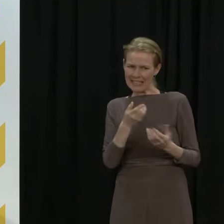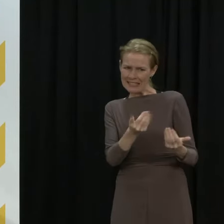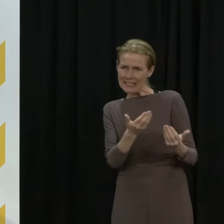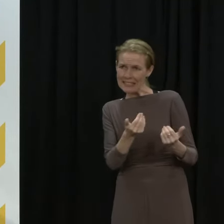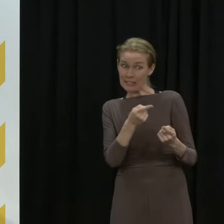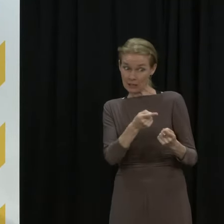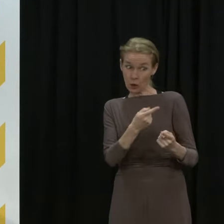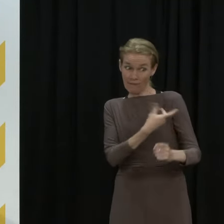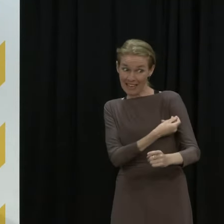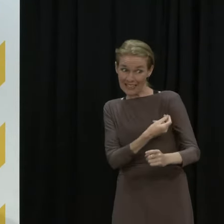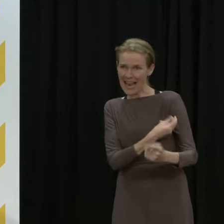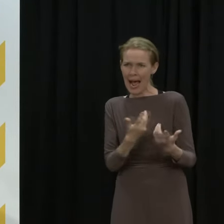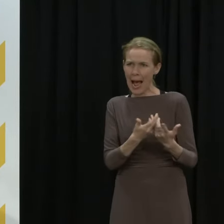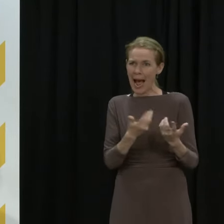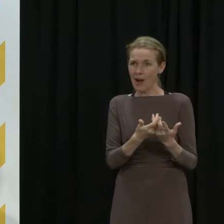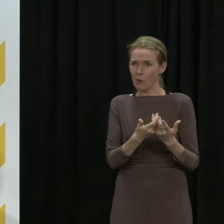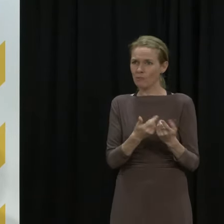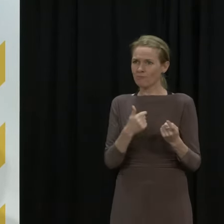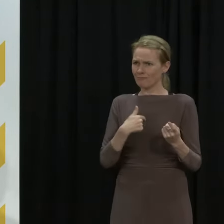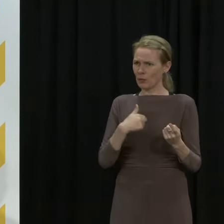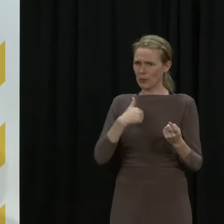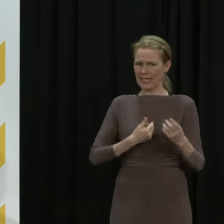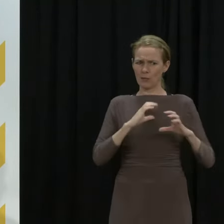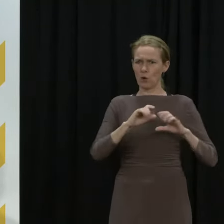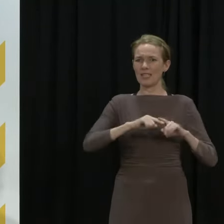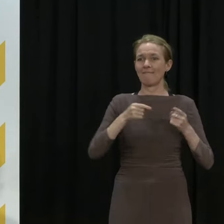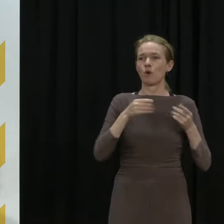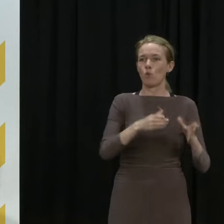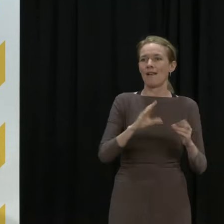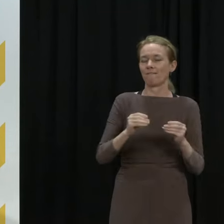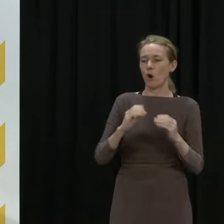how do you